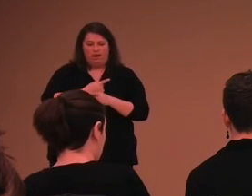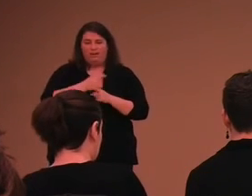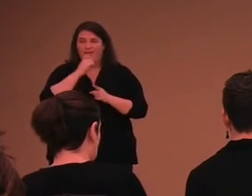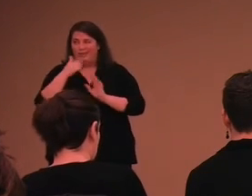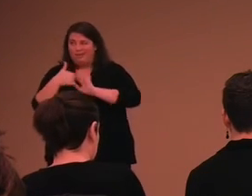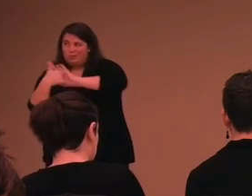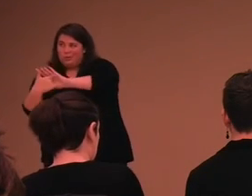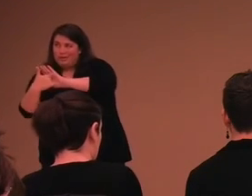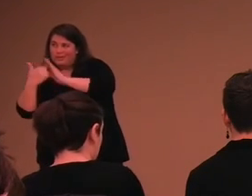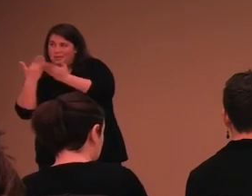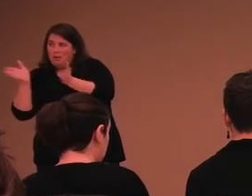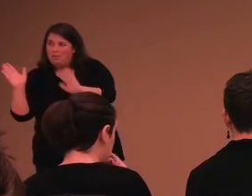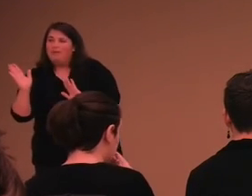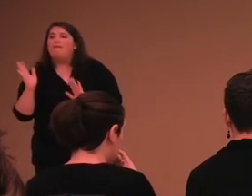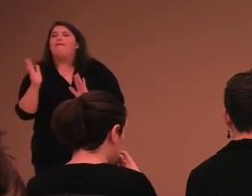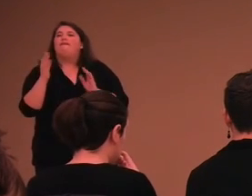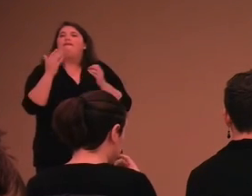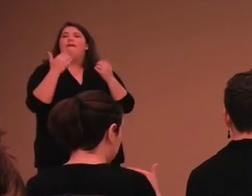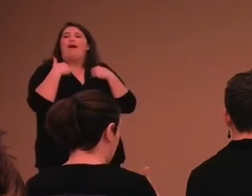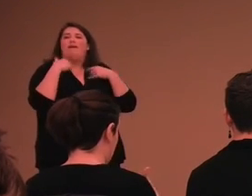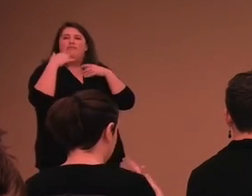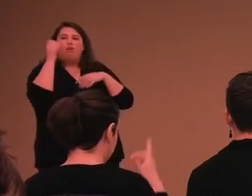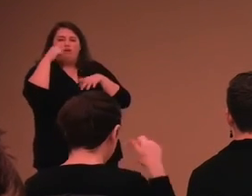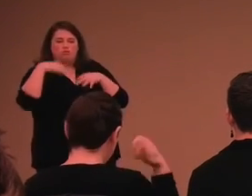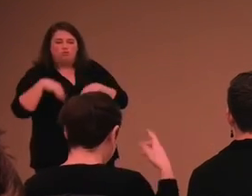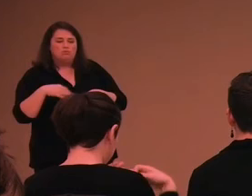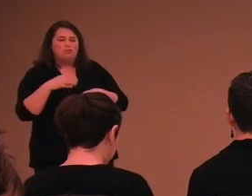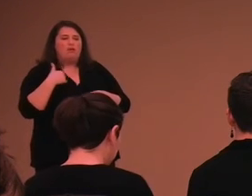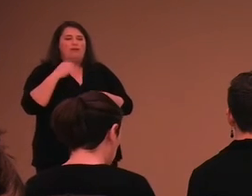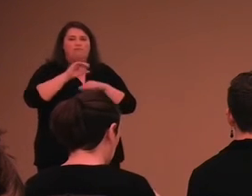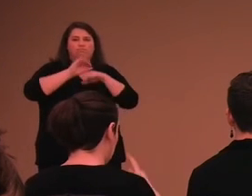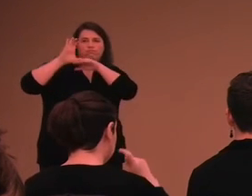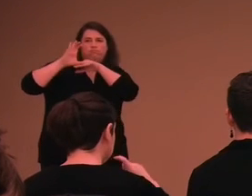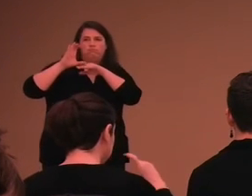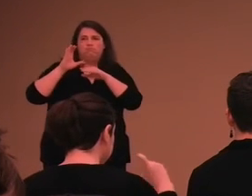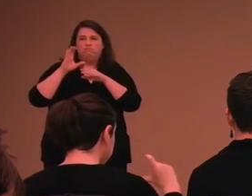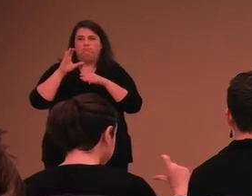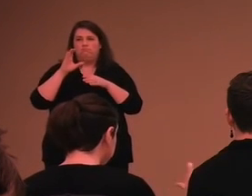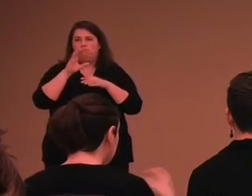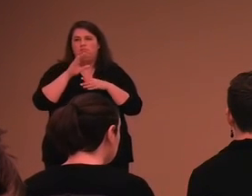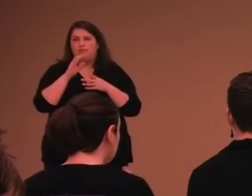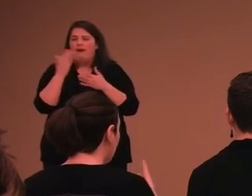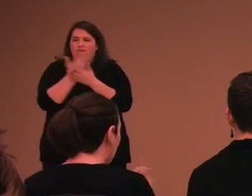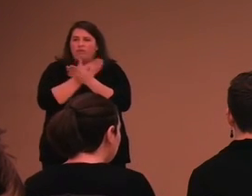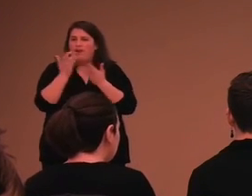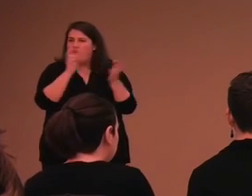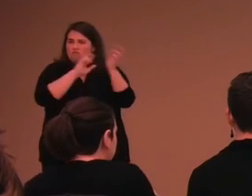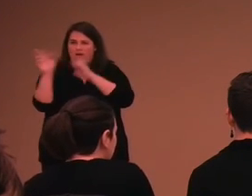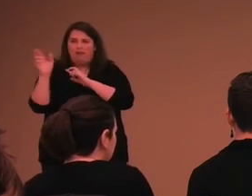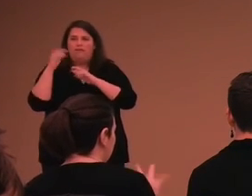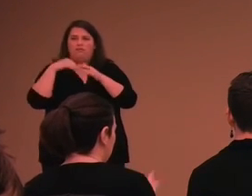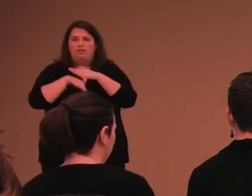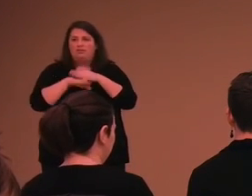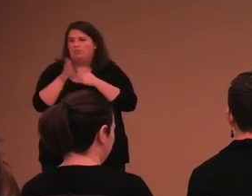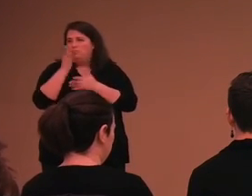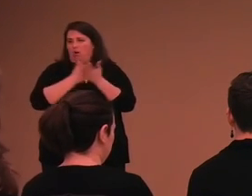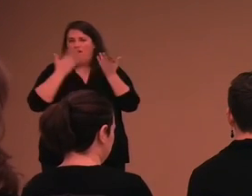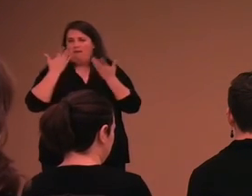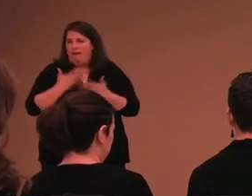To have another description or have big print like everything built-in so there's an accessibility portion of everything you do